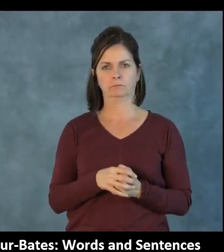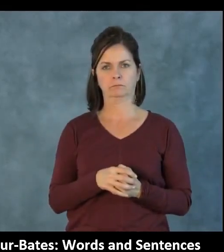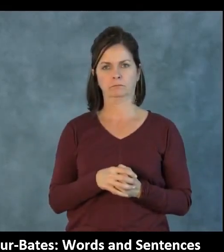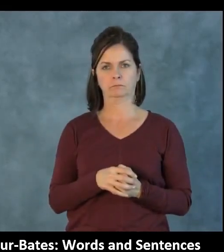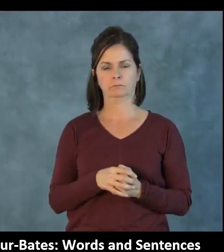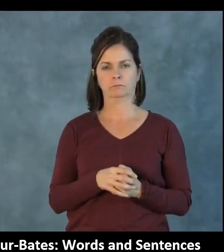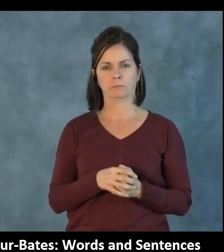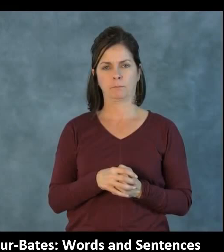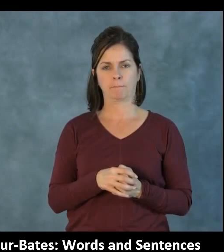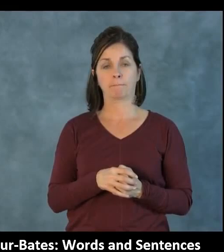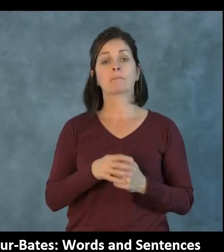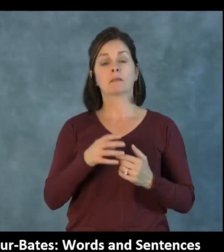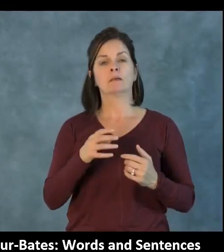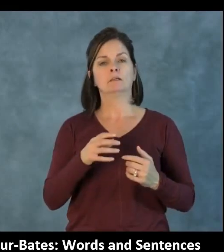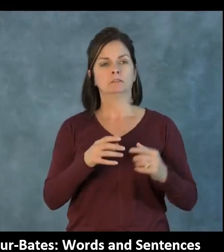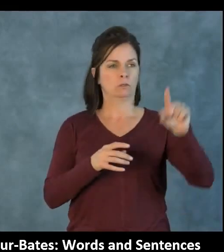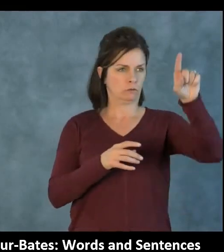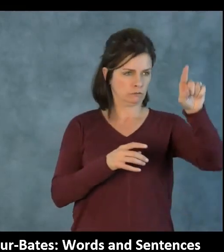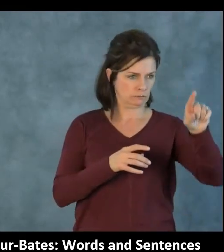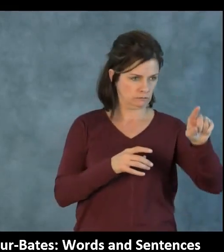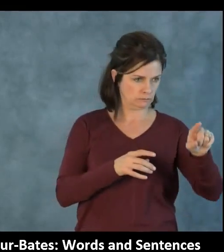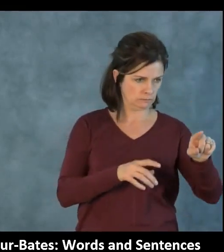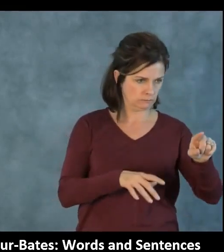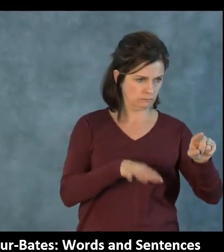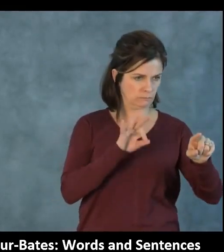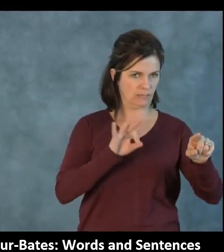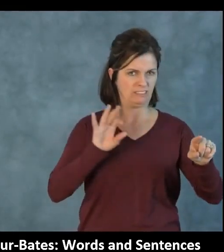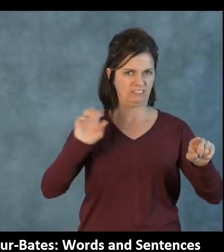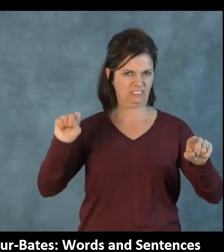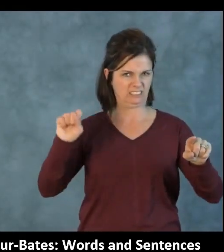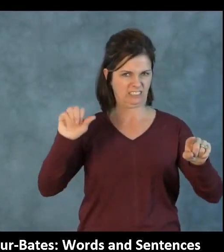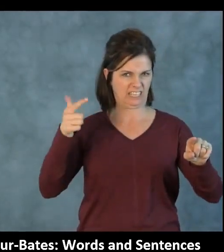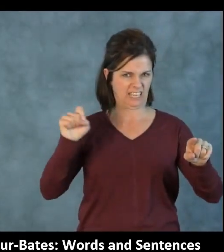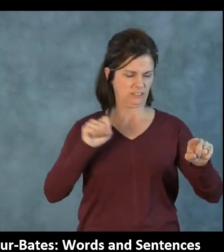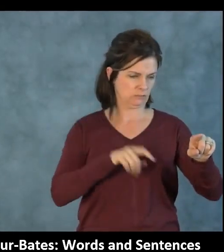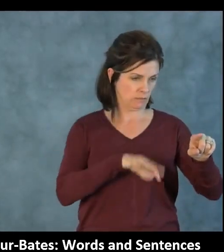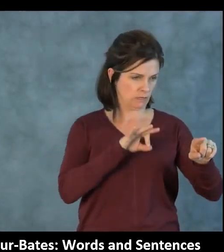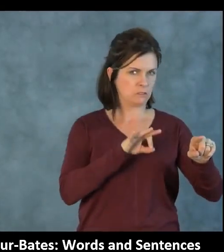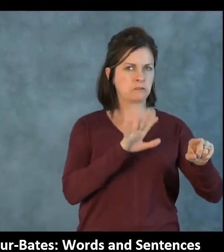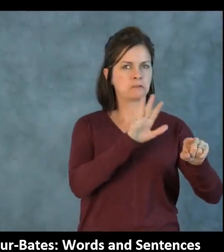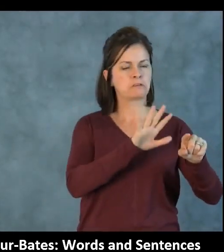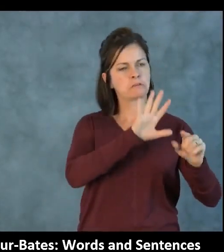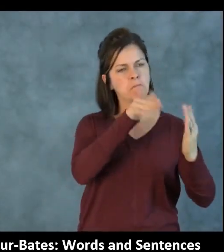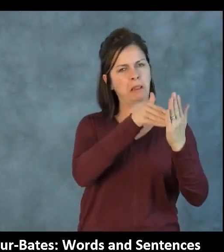She's right about there in the middle, 24 months of age.